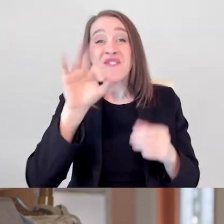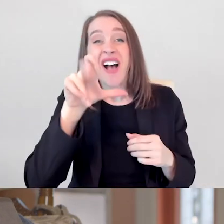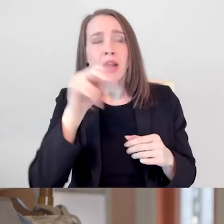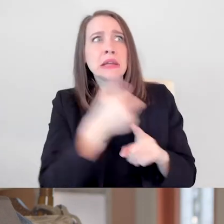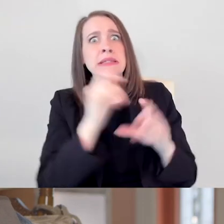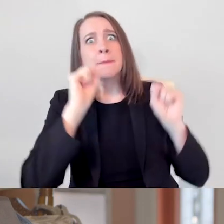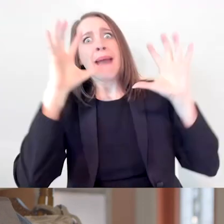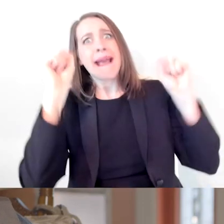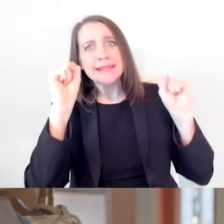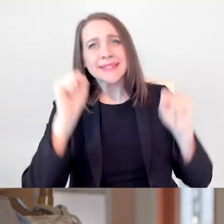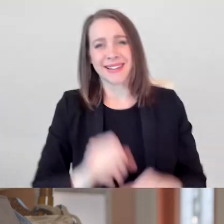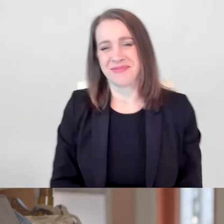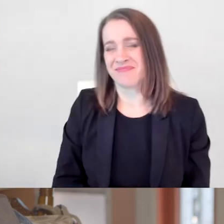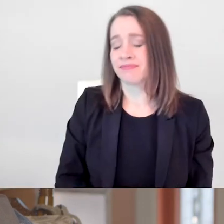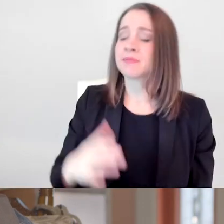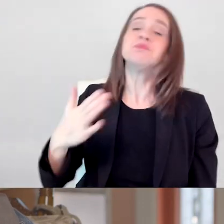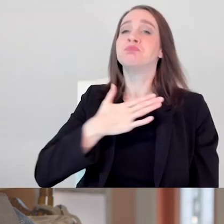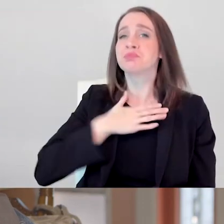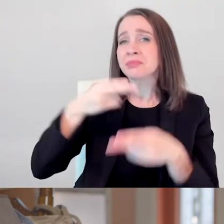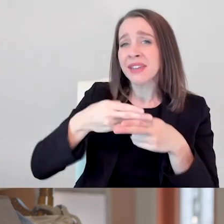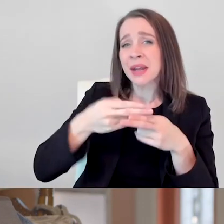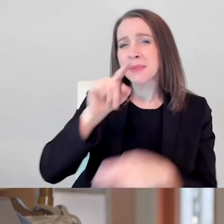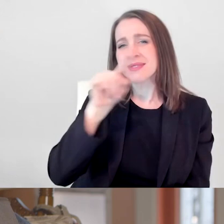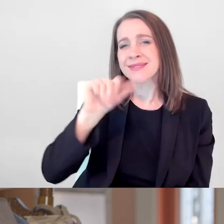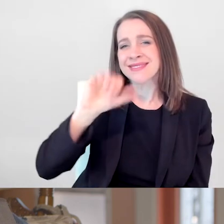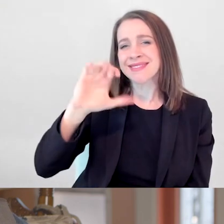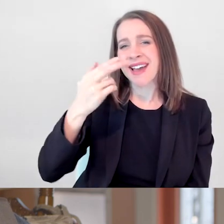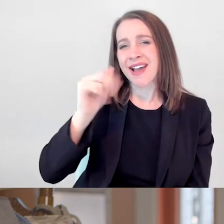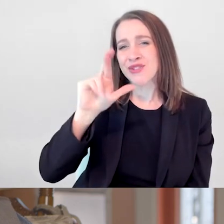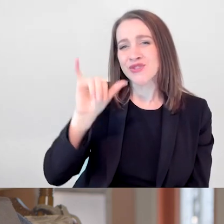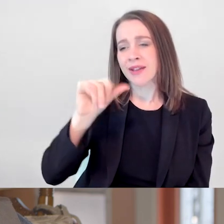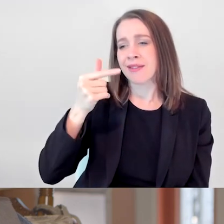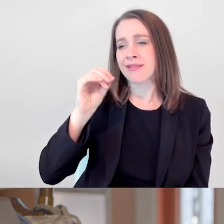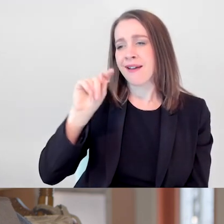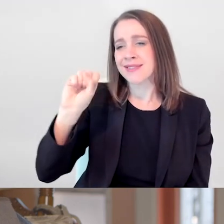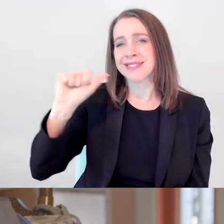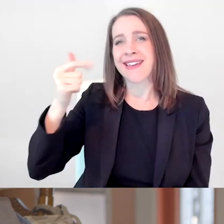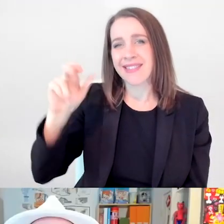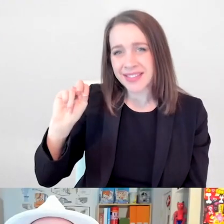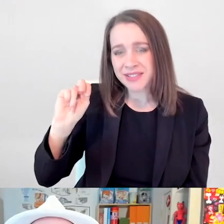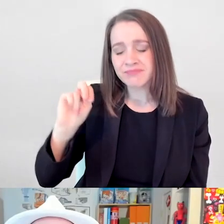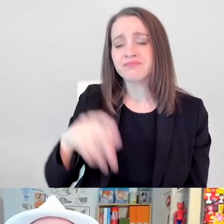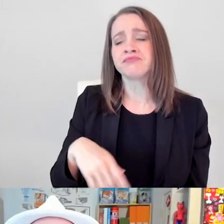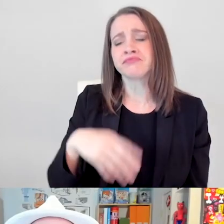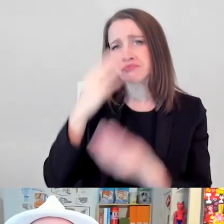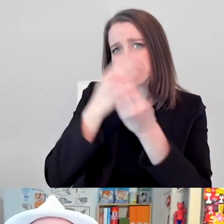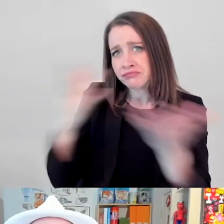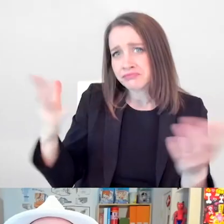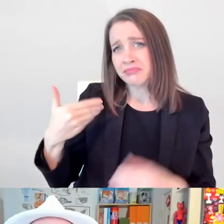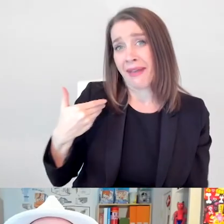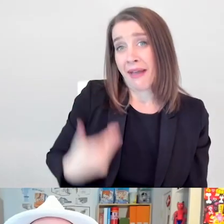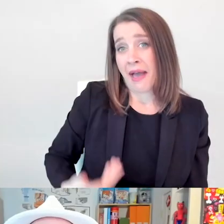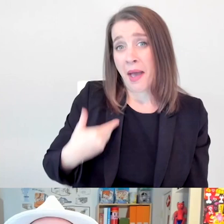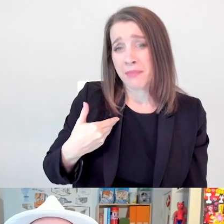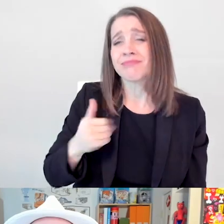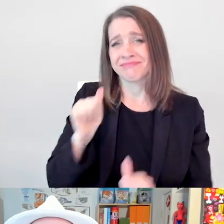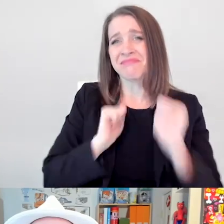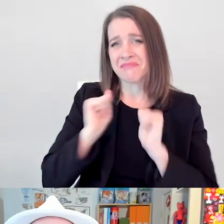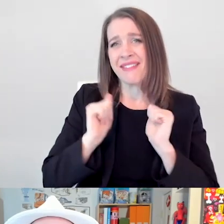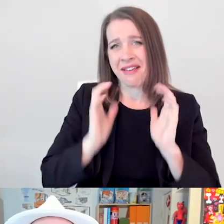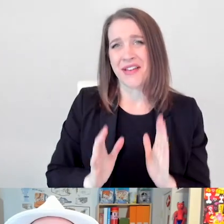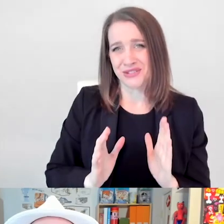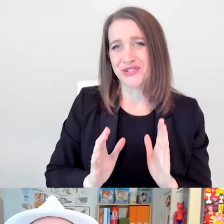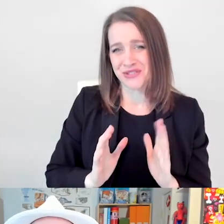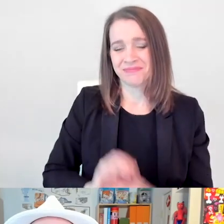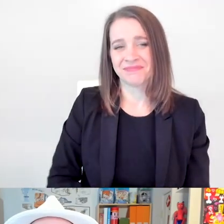My name is Zachary Gottsagen. And I am the actor.